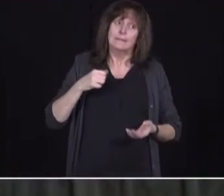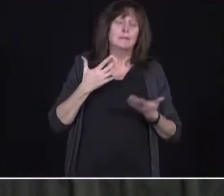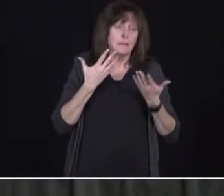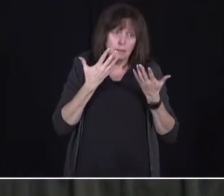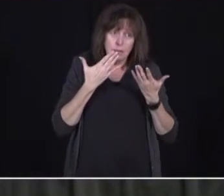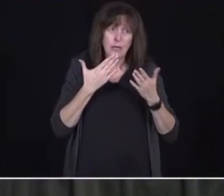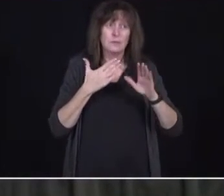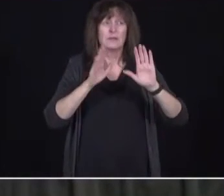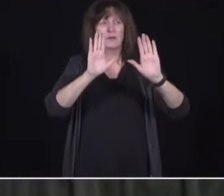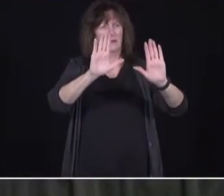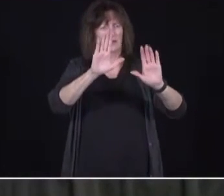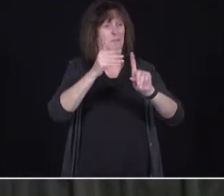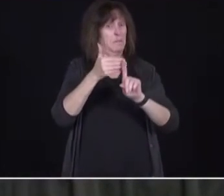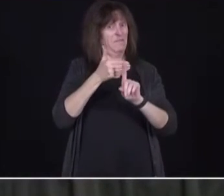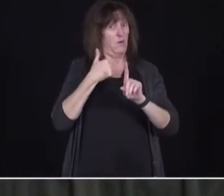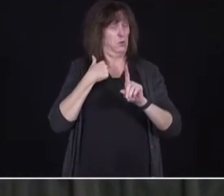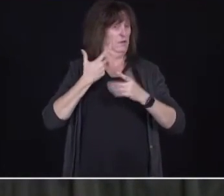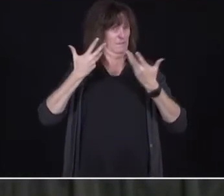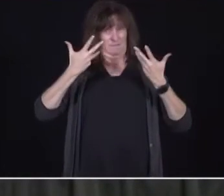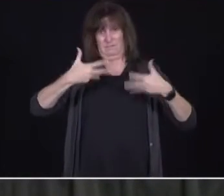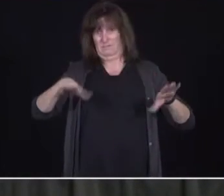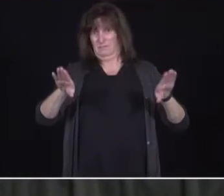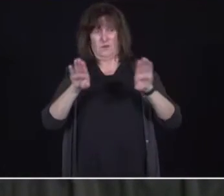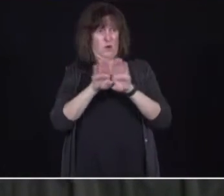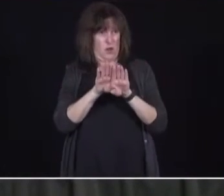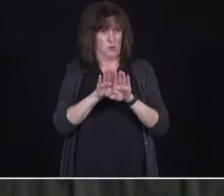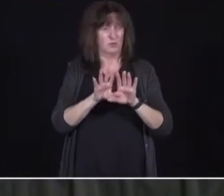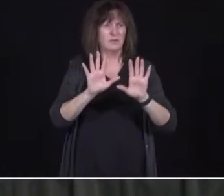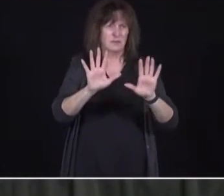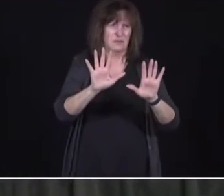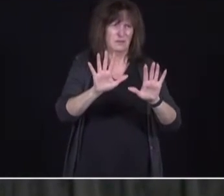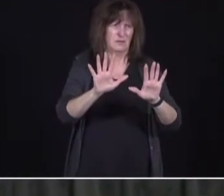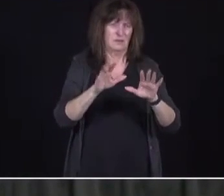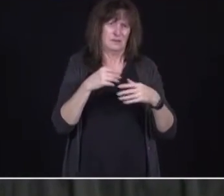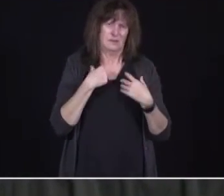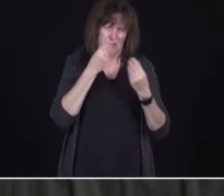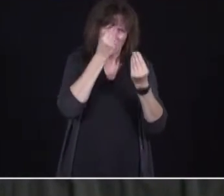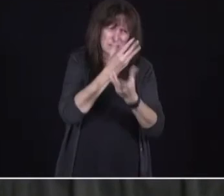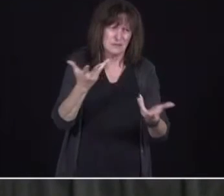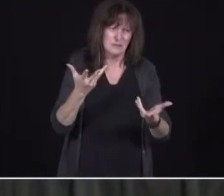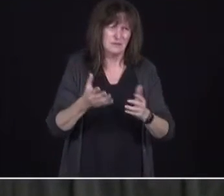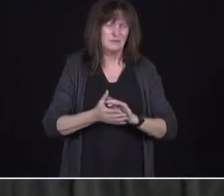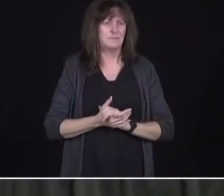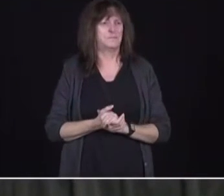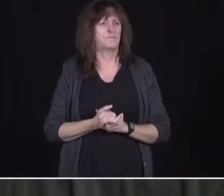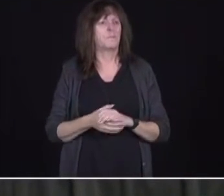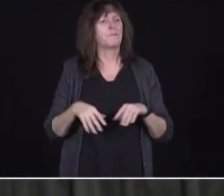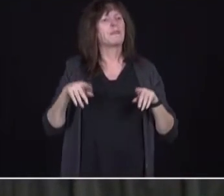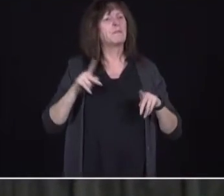To see when they can come in if that's required. In my opinion, some homes it's required. Thanks, everyone.